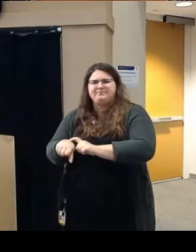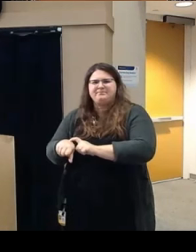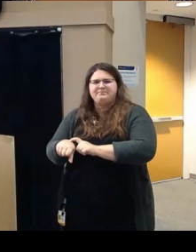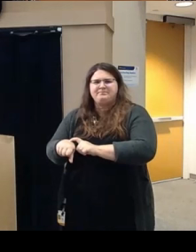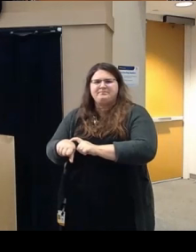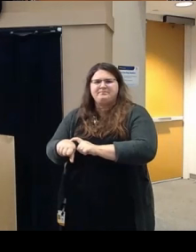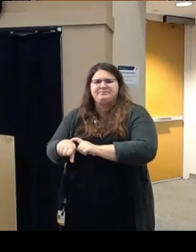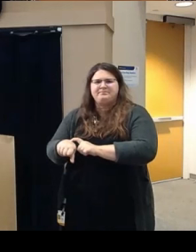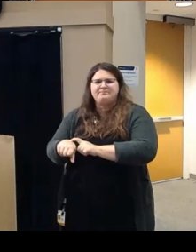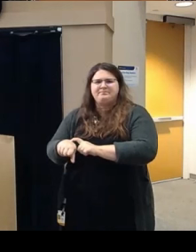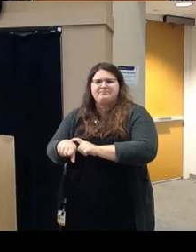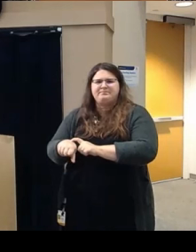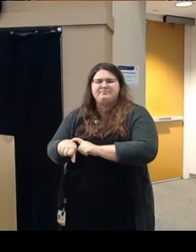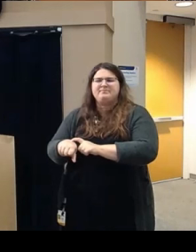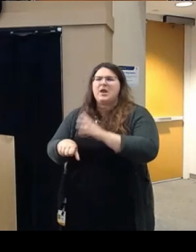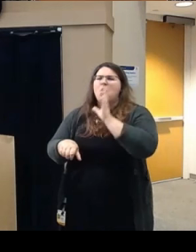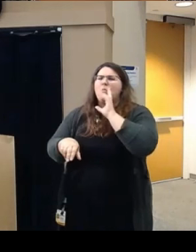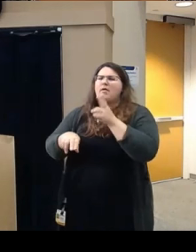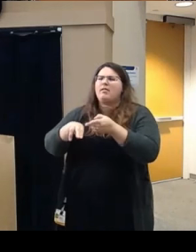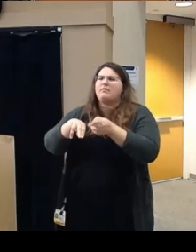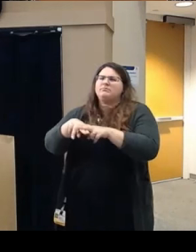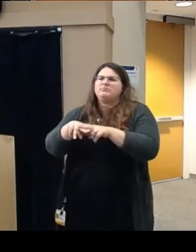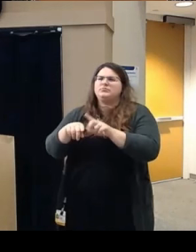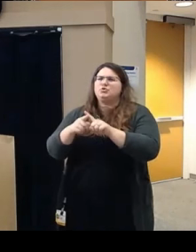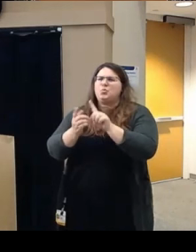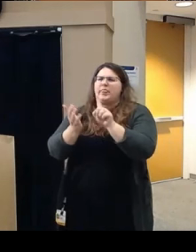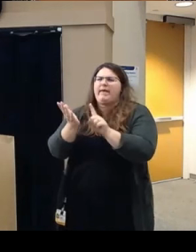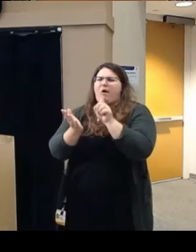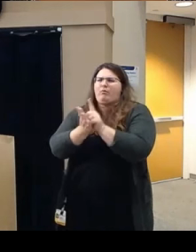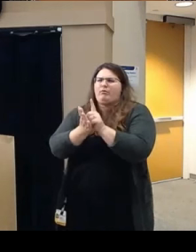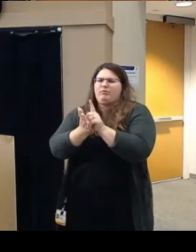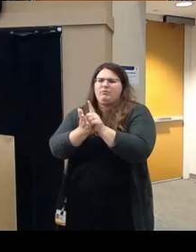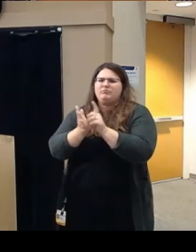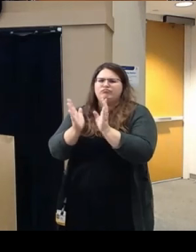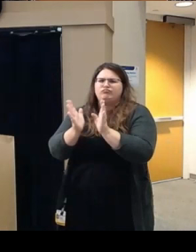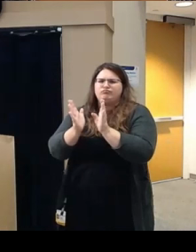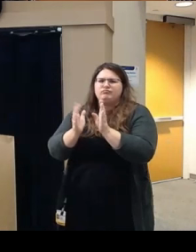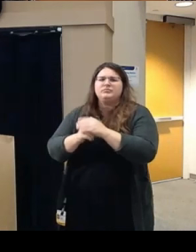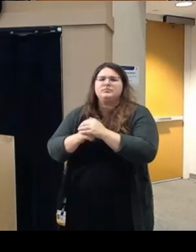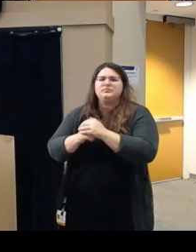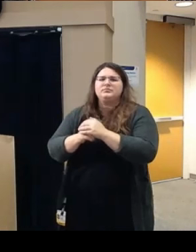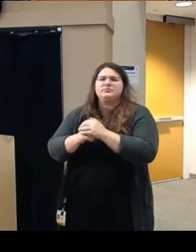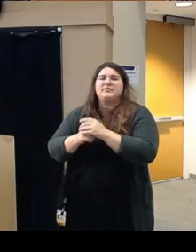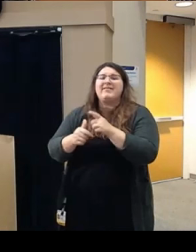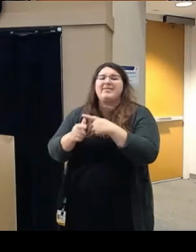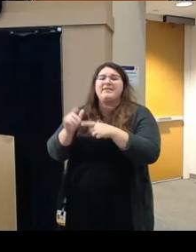press tab it rounds to the hours this is going to be an hourong group um and then I can select the